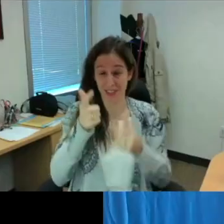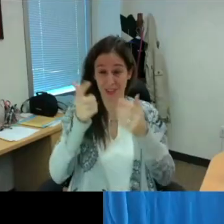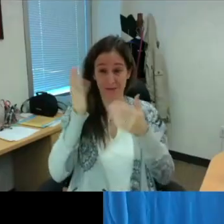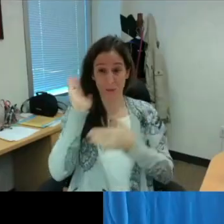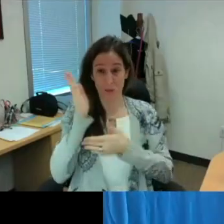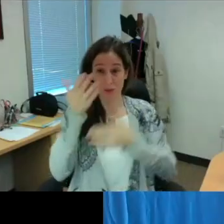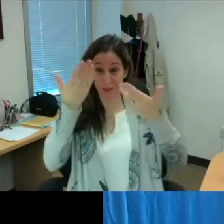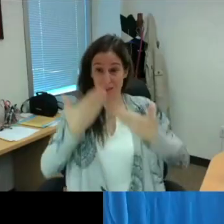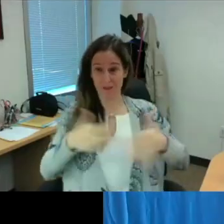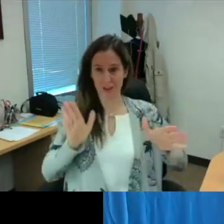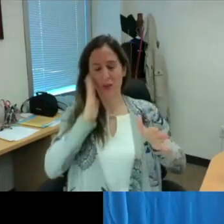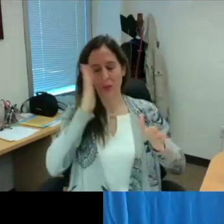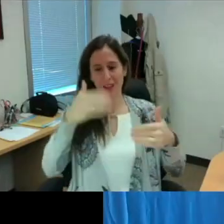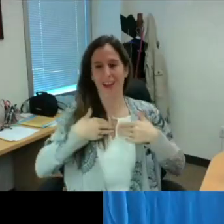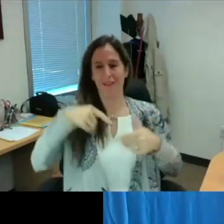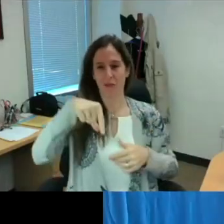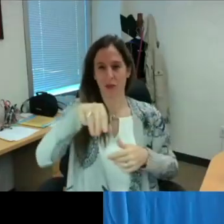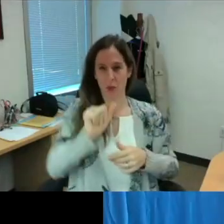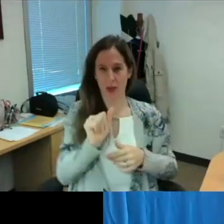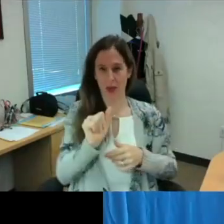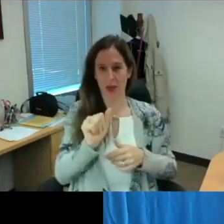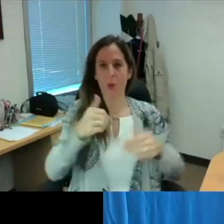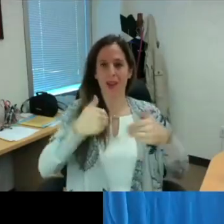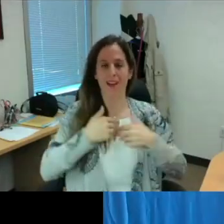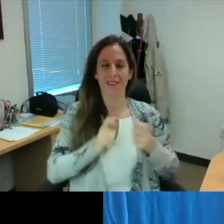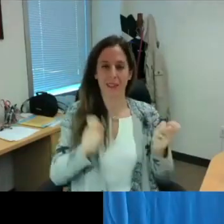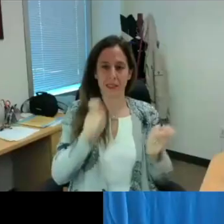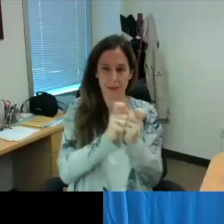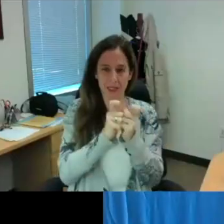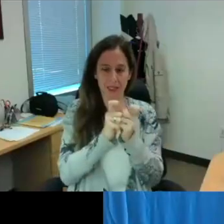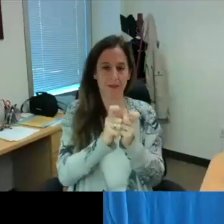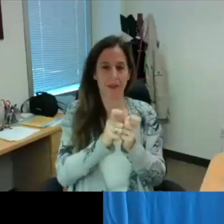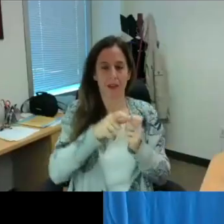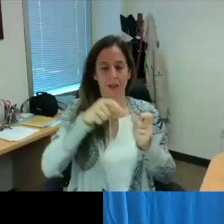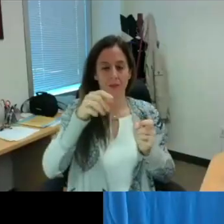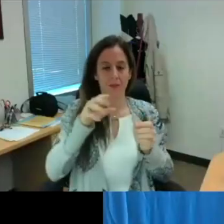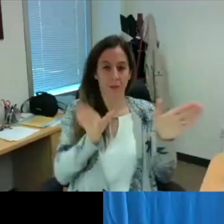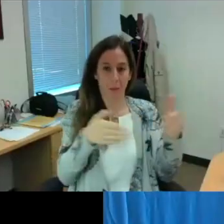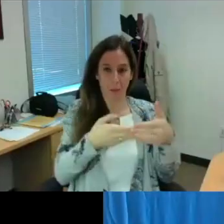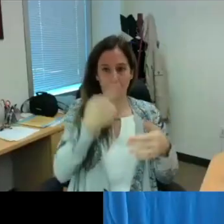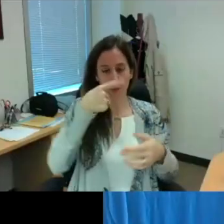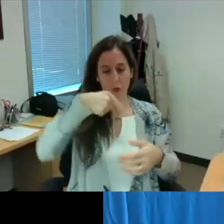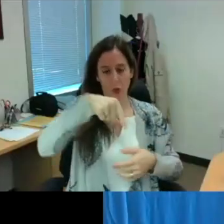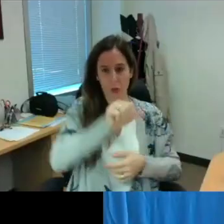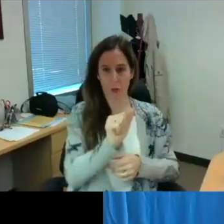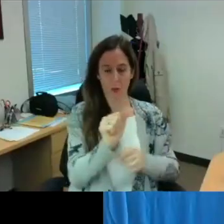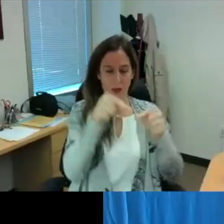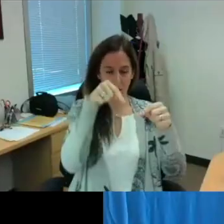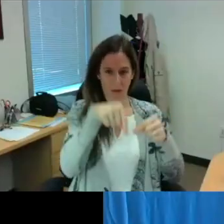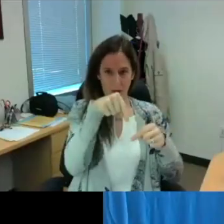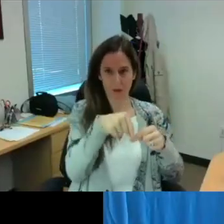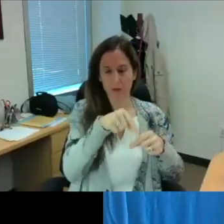panelists once the presentation is over we will have a formal Q&A and there is